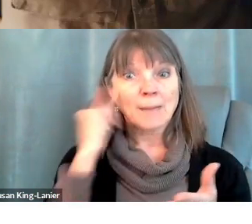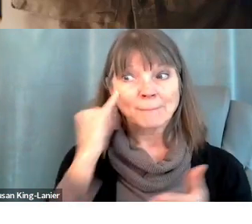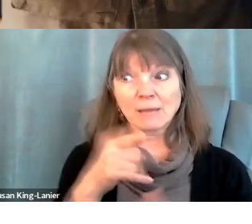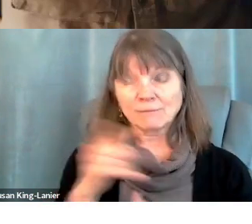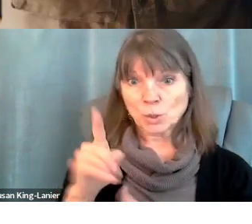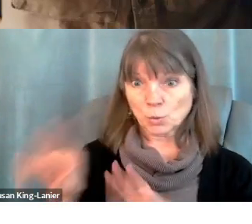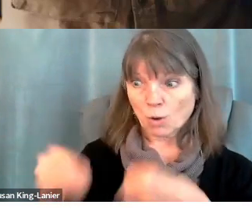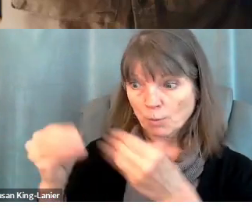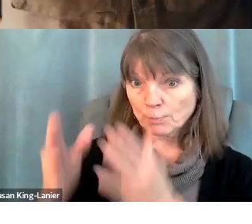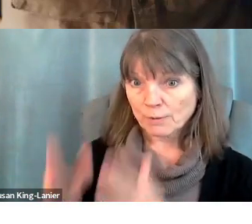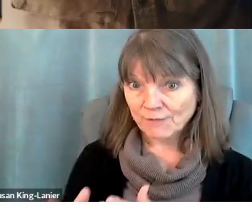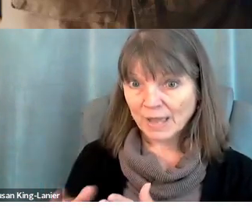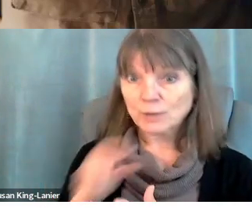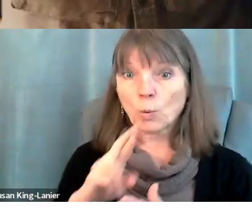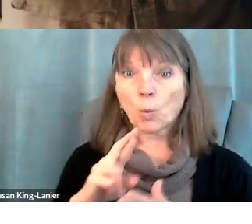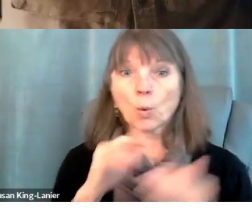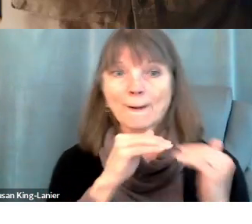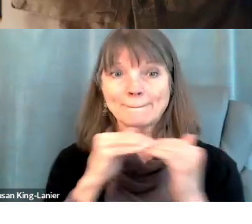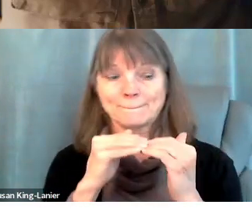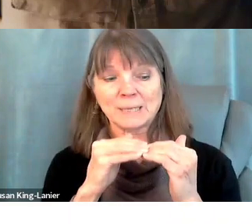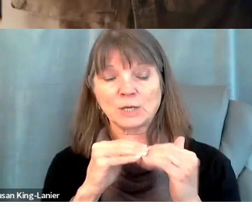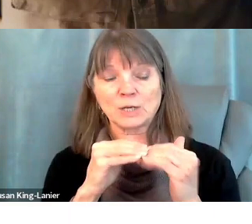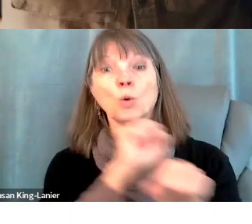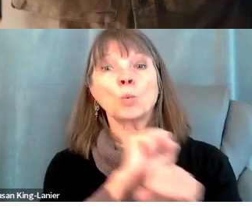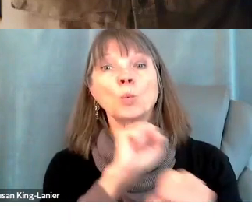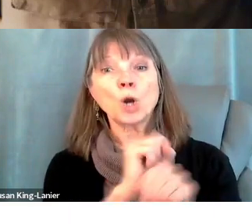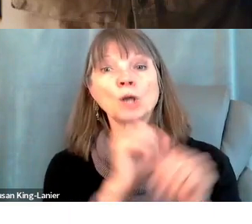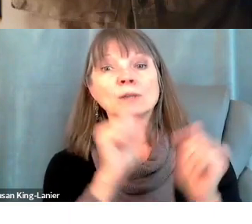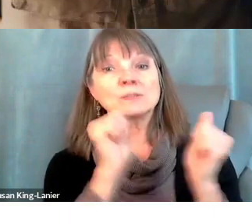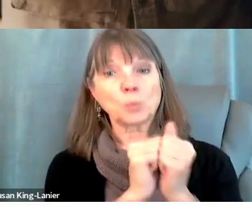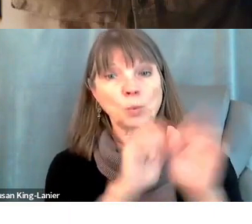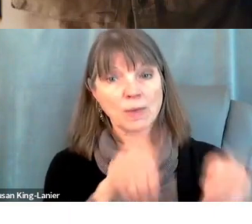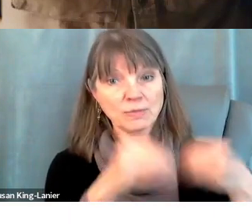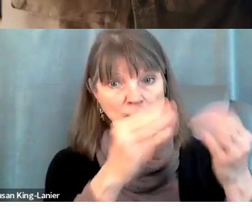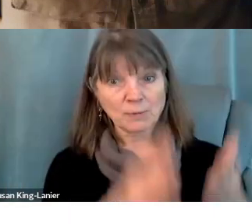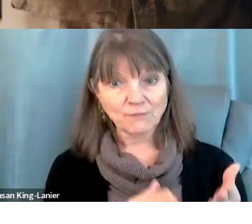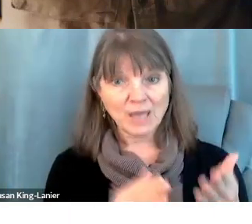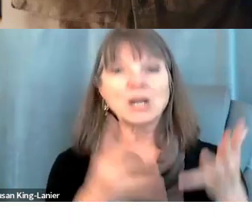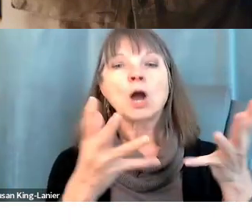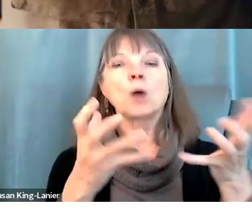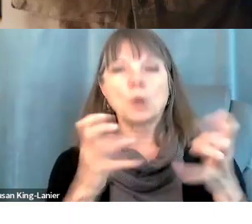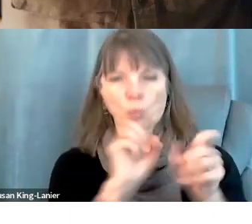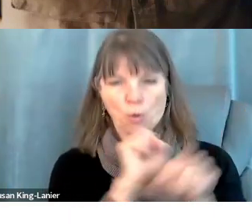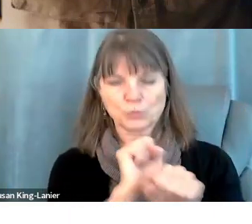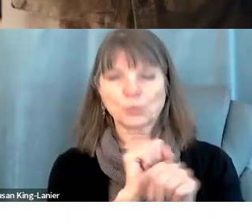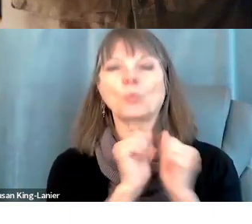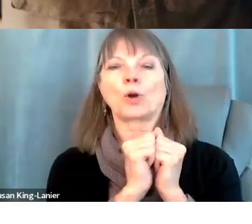If you are a provider or if you are a peer who works for a provider, we would love to work directly with you.